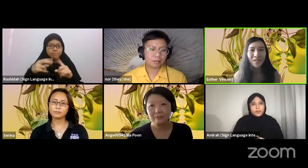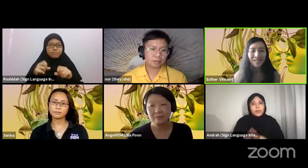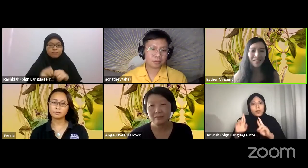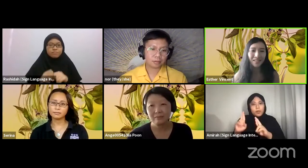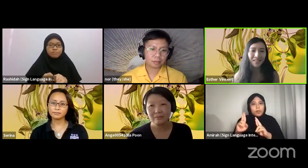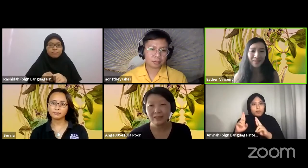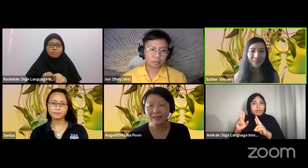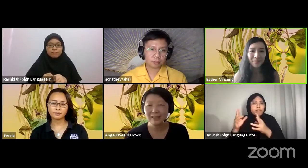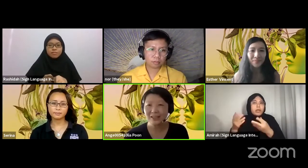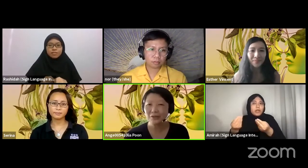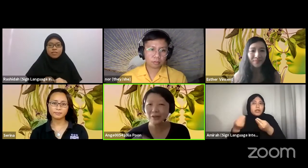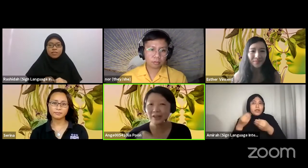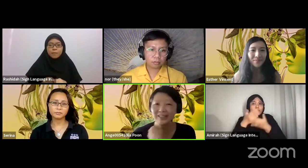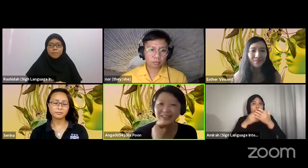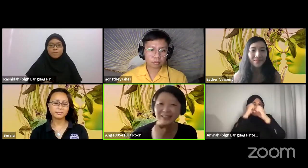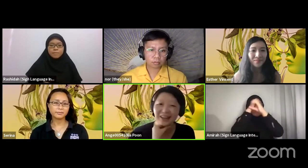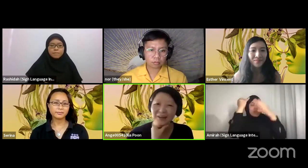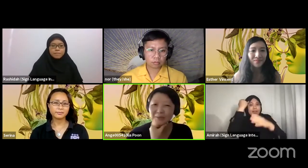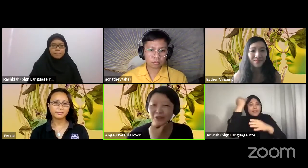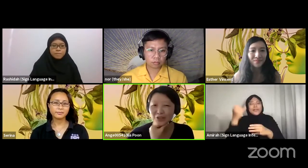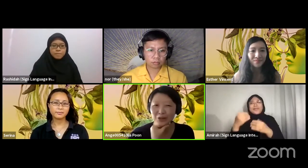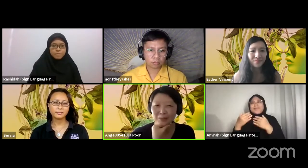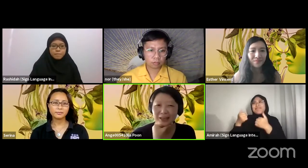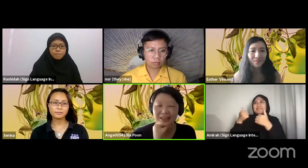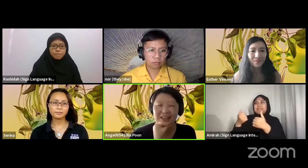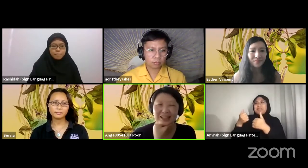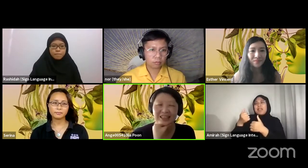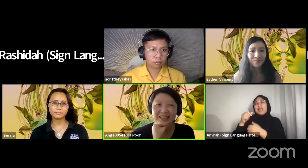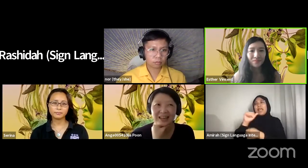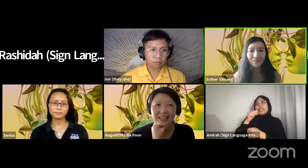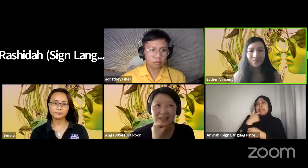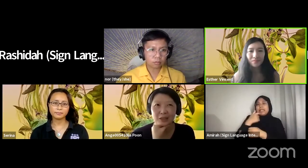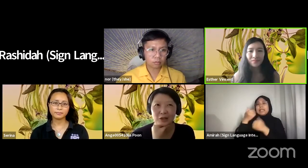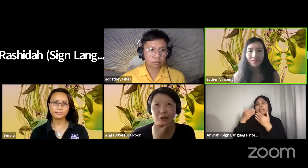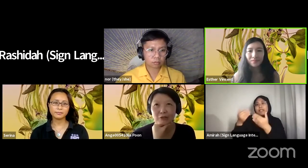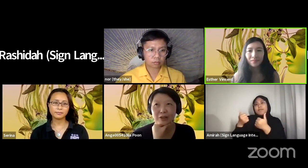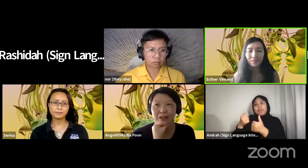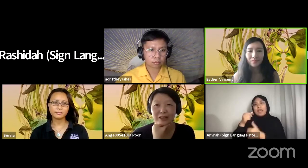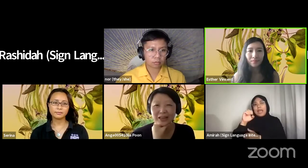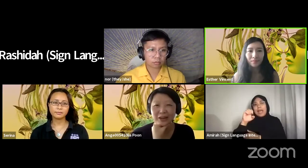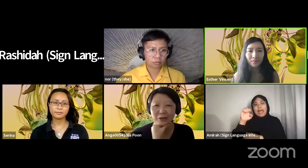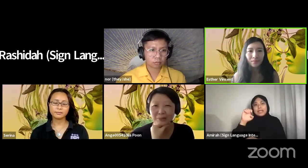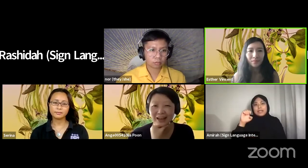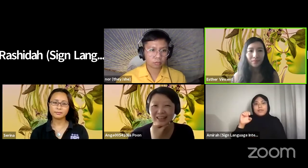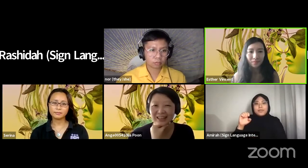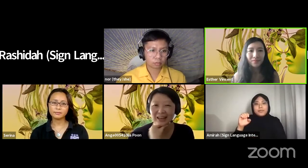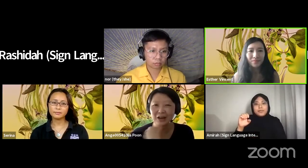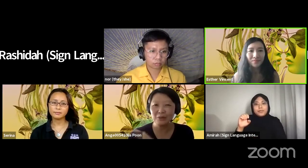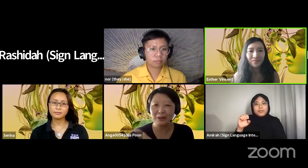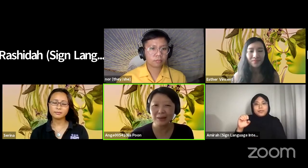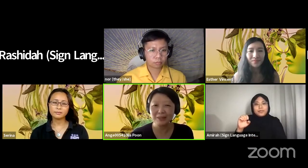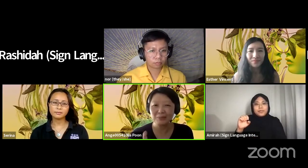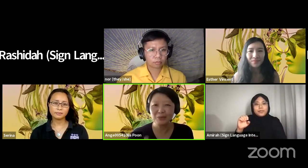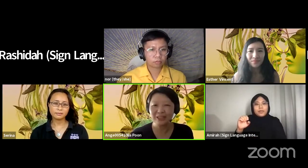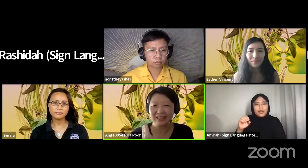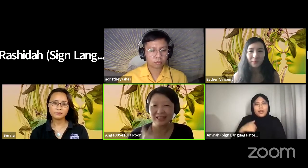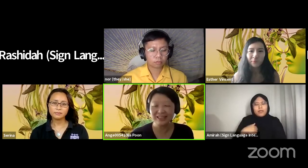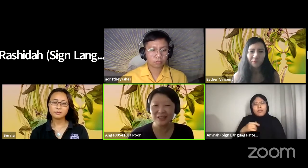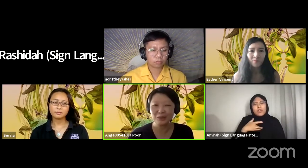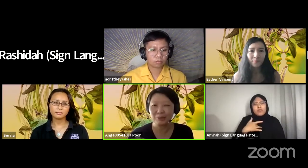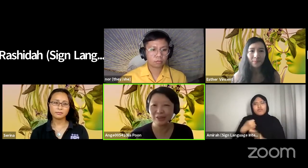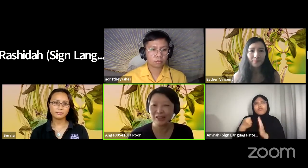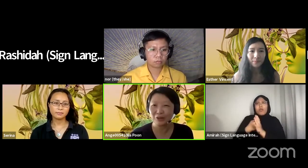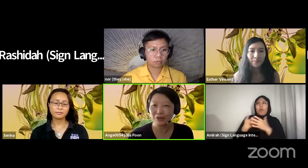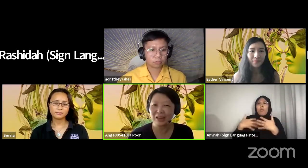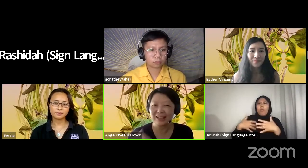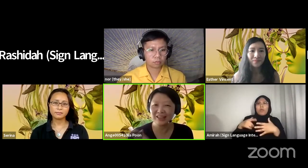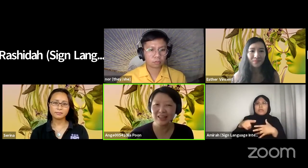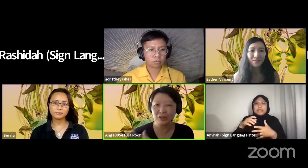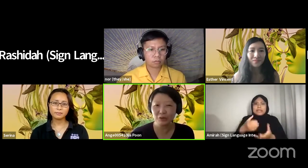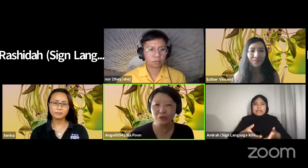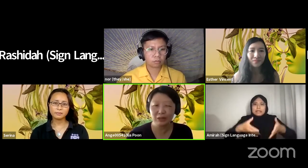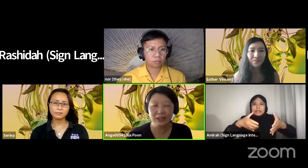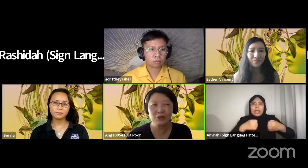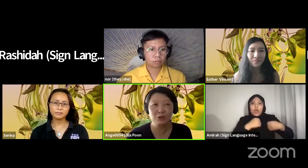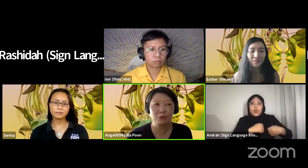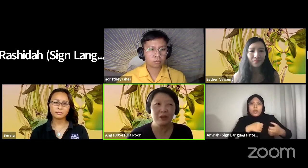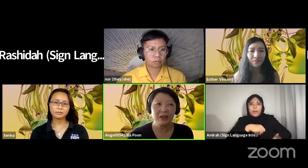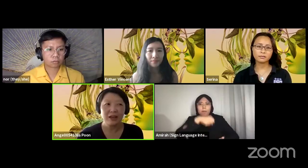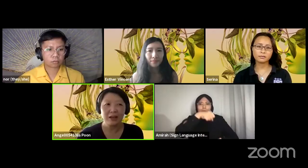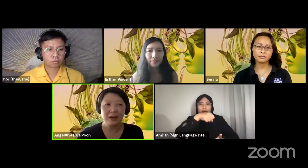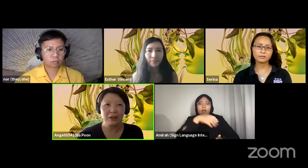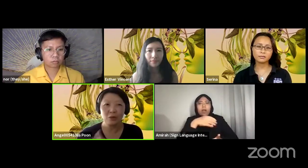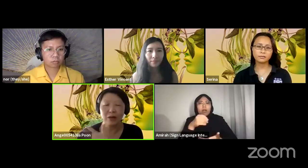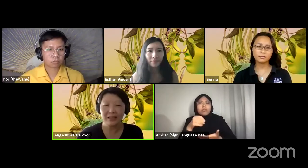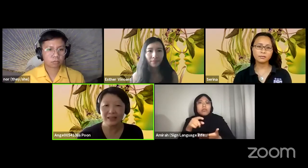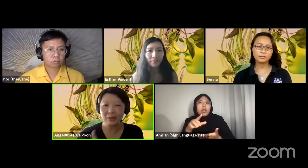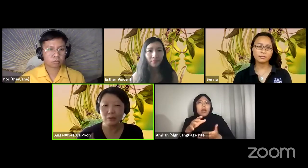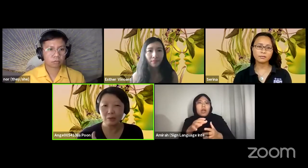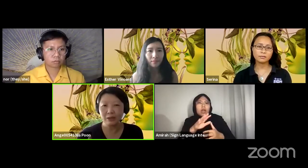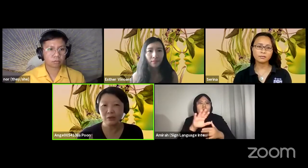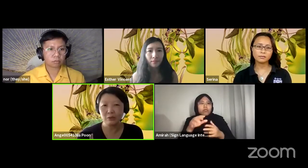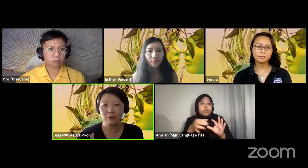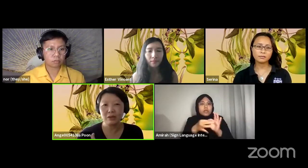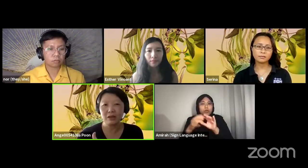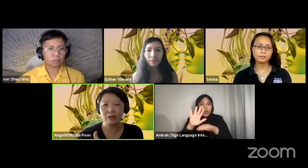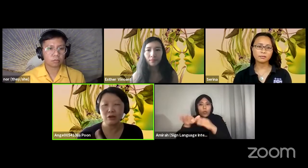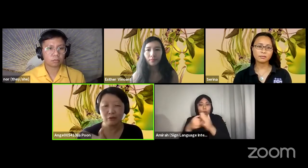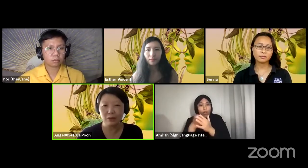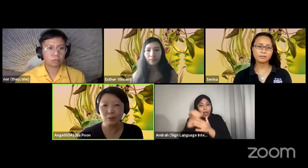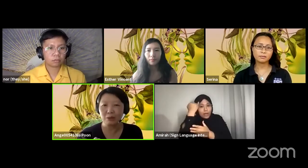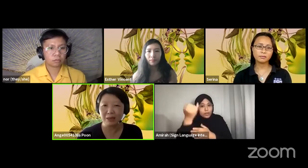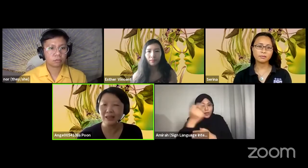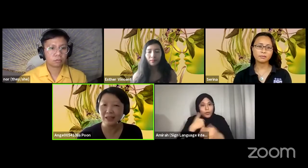I’m struck by this idea of the carrier bag and how perhaps it predates the spear. It also links to the whole idea that we want to convey with Making Kin,